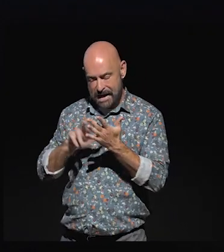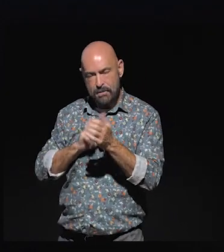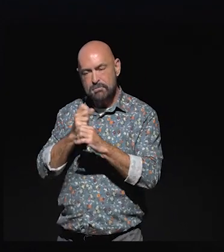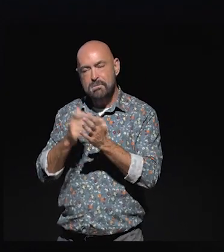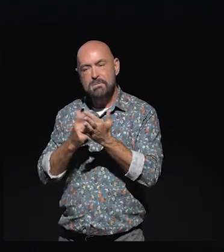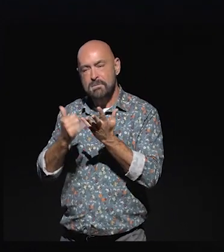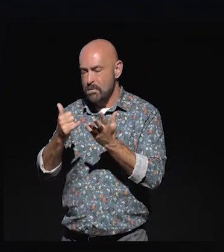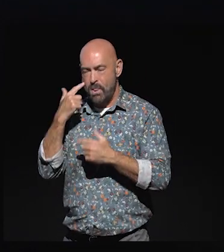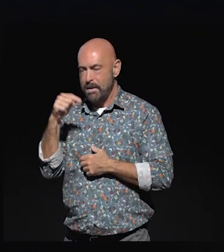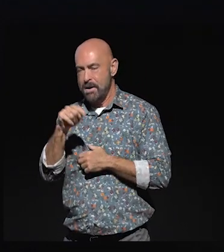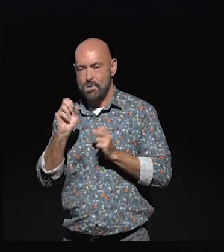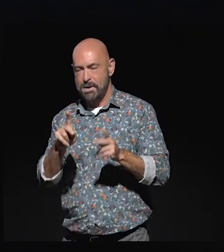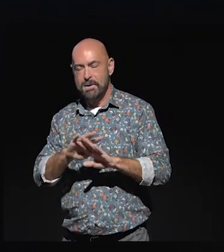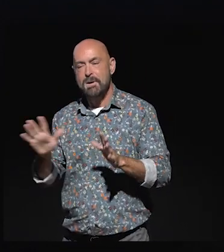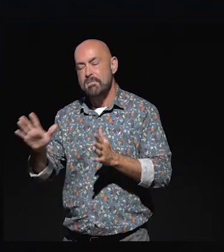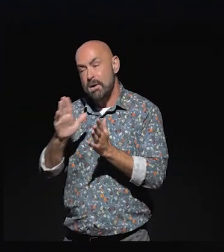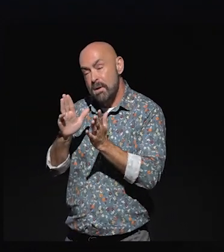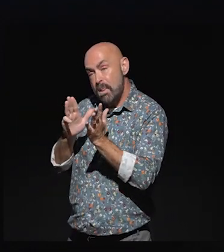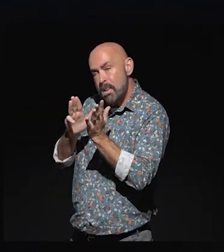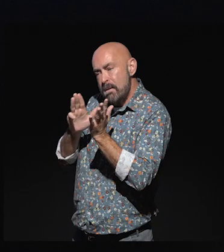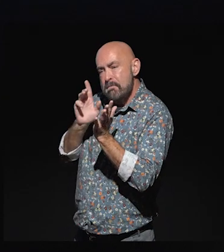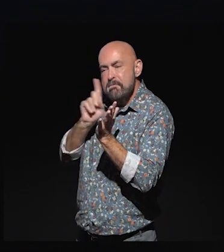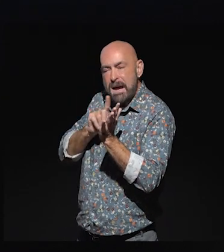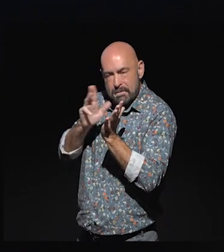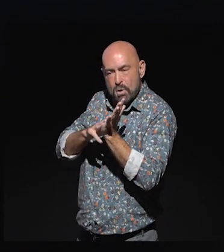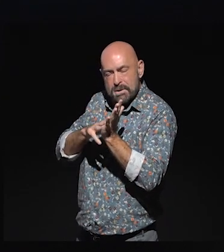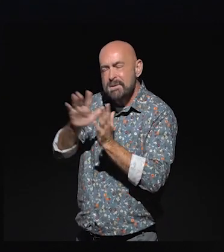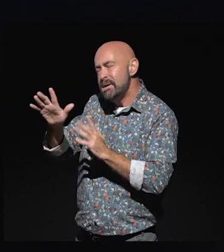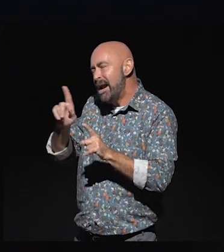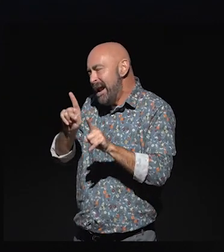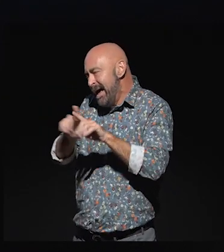But, in fact, the Moitessier portrait is a kind of diary